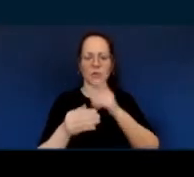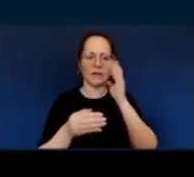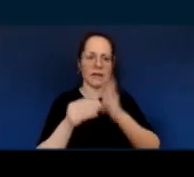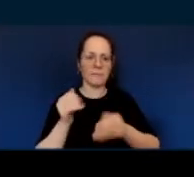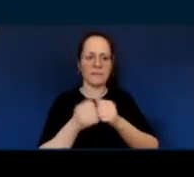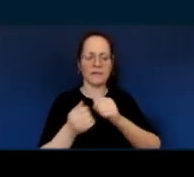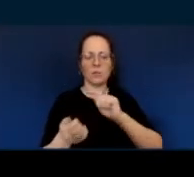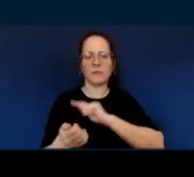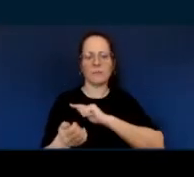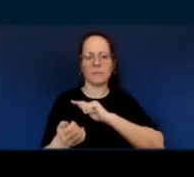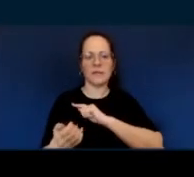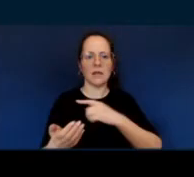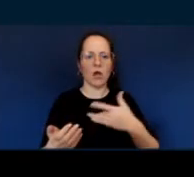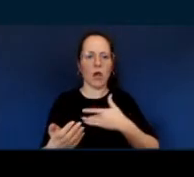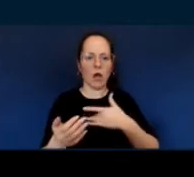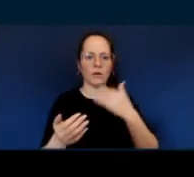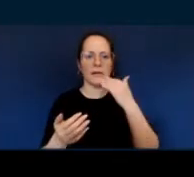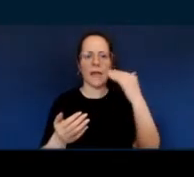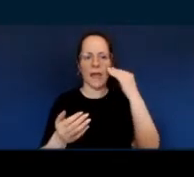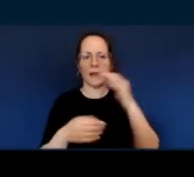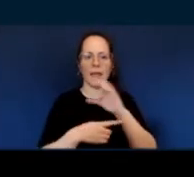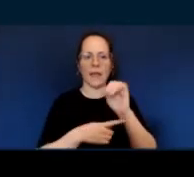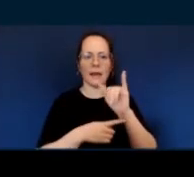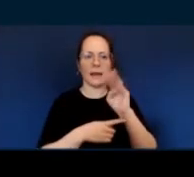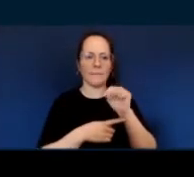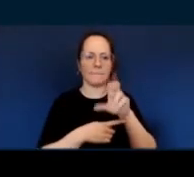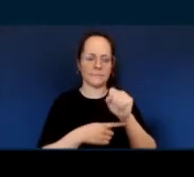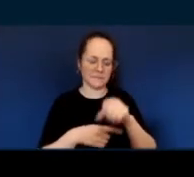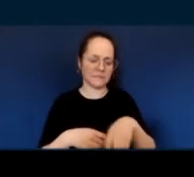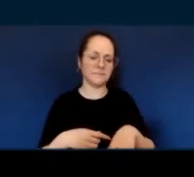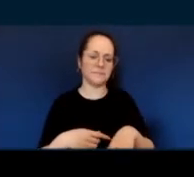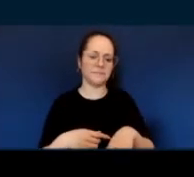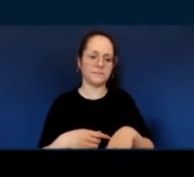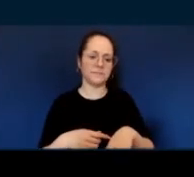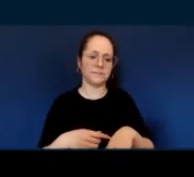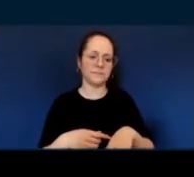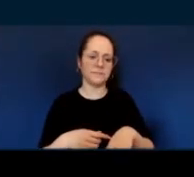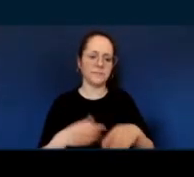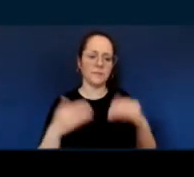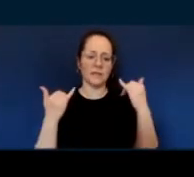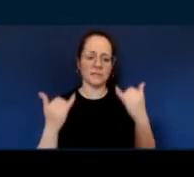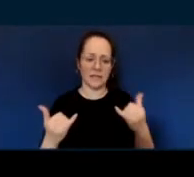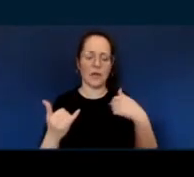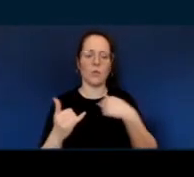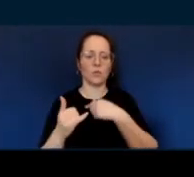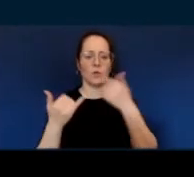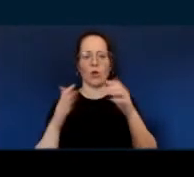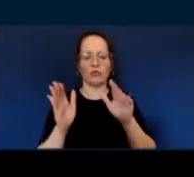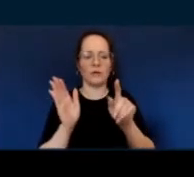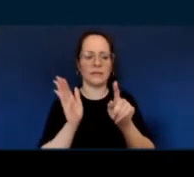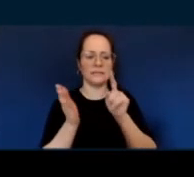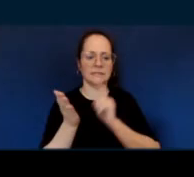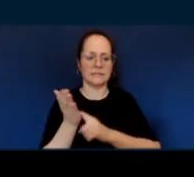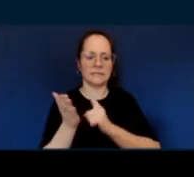CELLS, HEAD AND LIMB BUDS. AS WE DISCUSSED ALREADY, BEING SEEN PREDOMINANTLY AS A